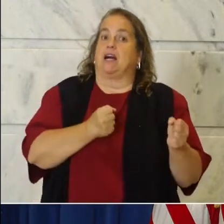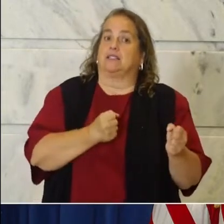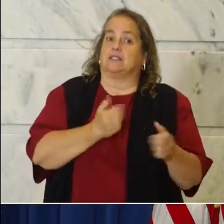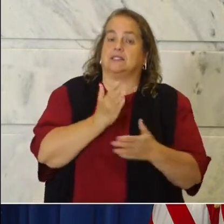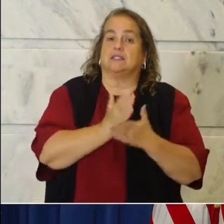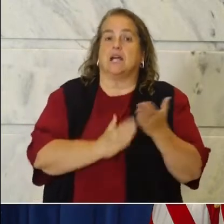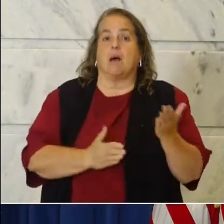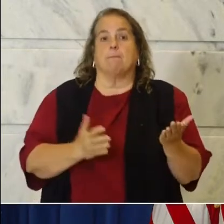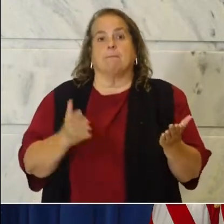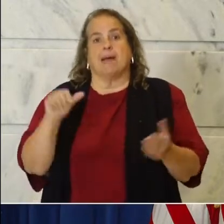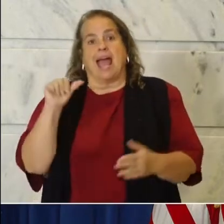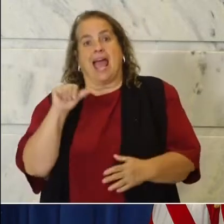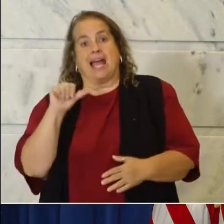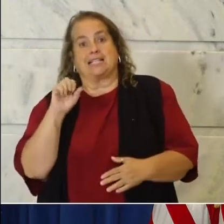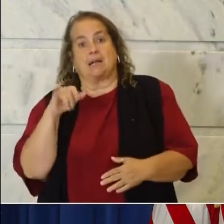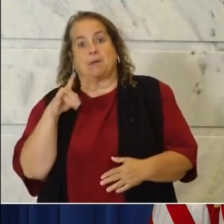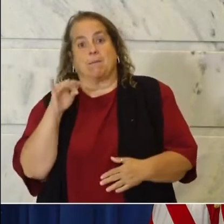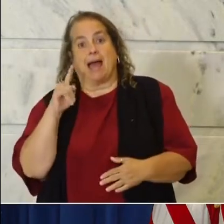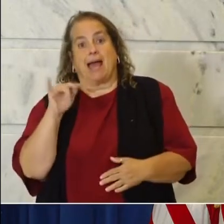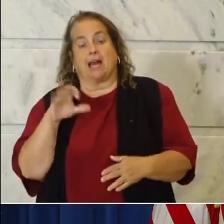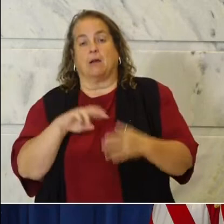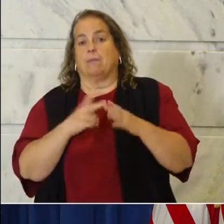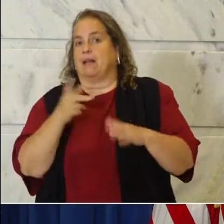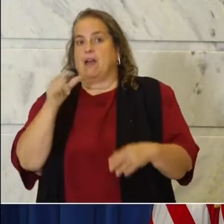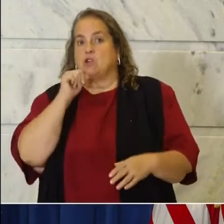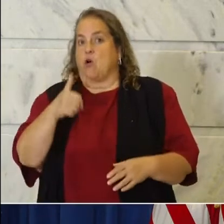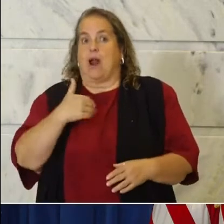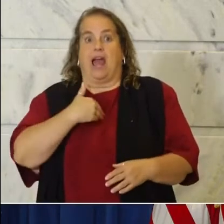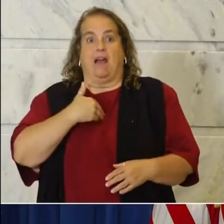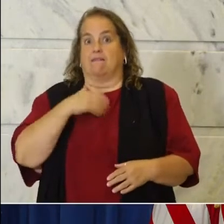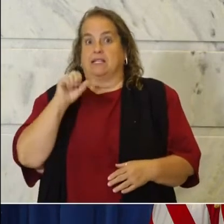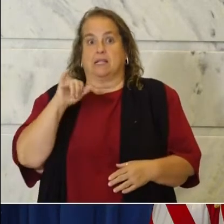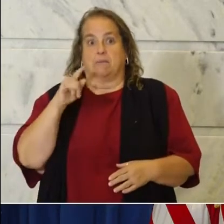they were asymptomatic will test negative later on. Some are still